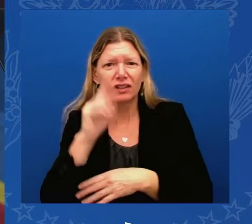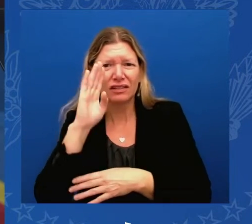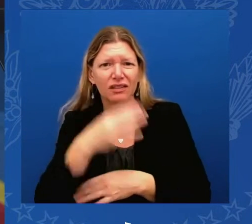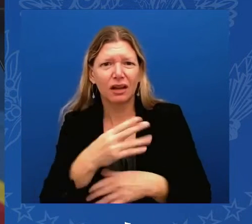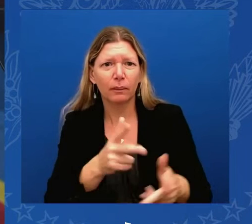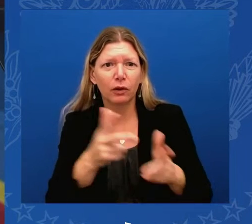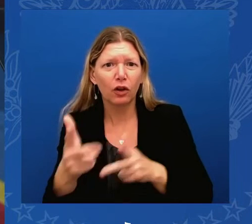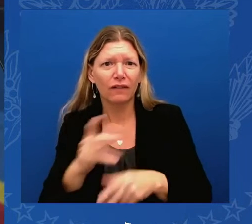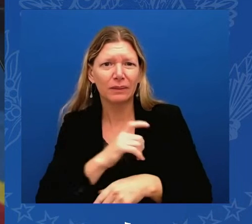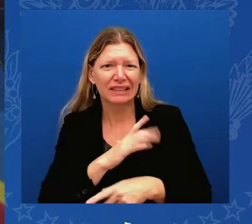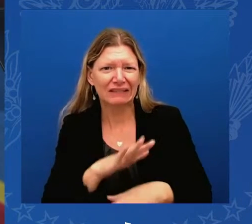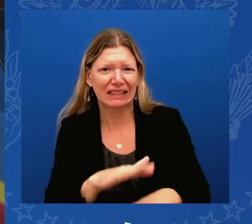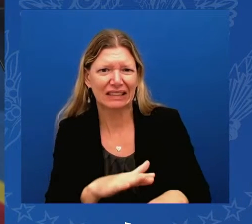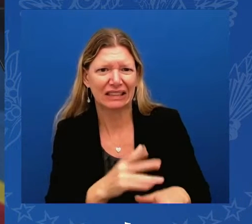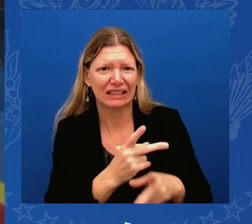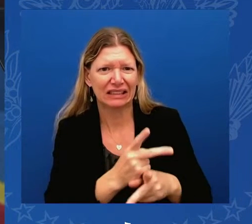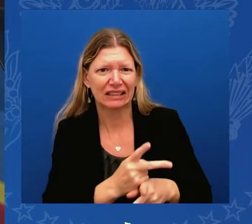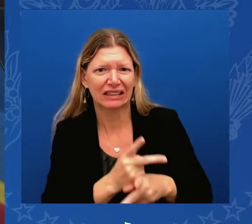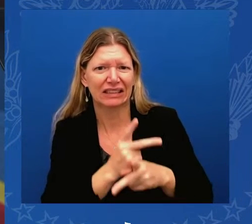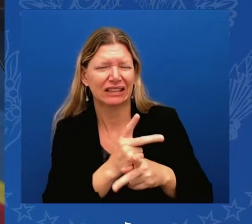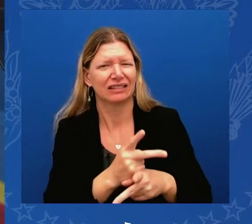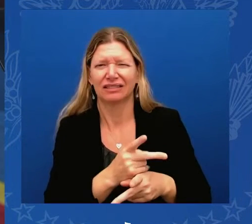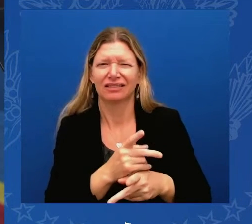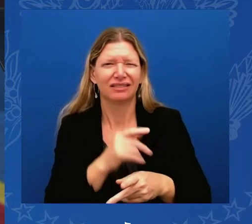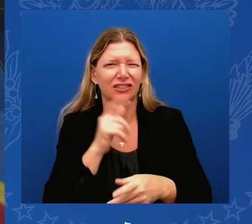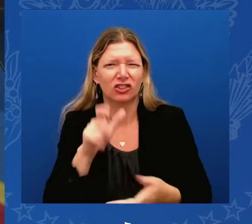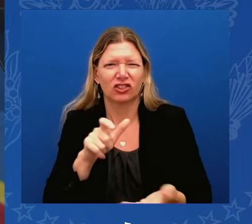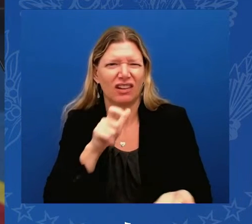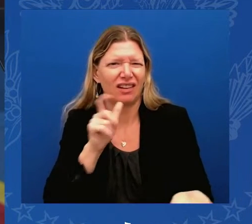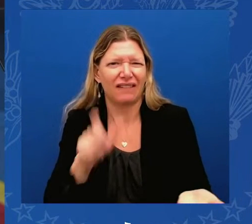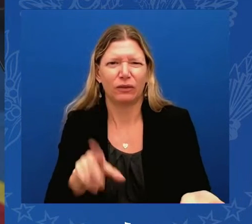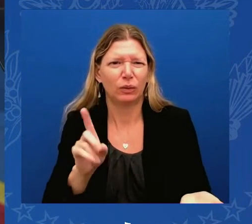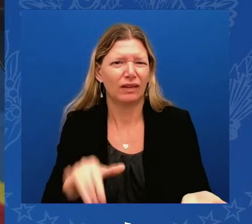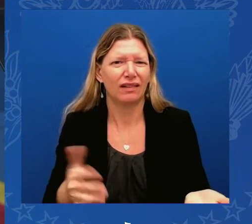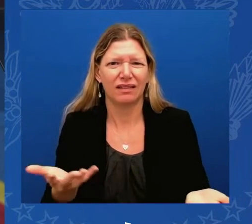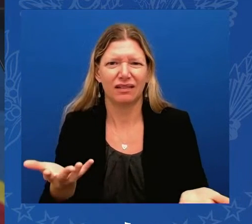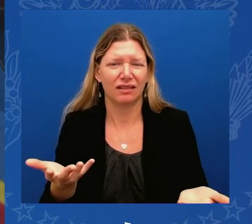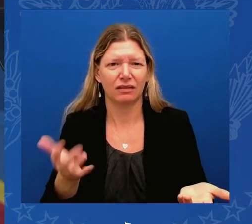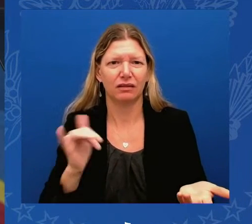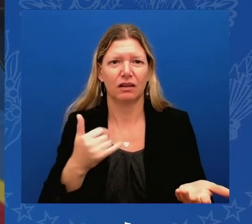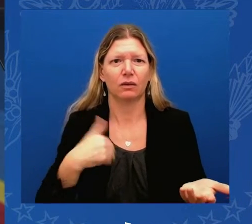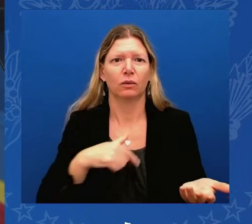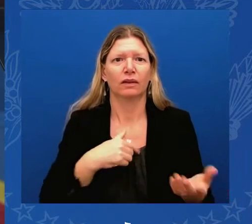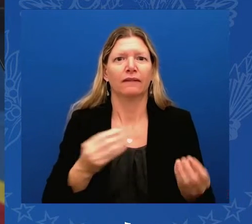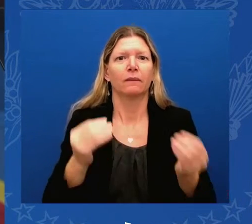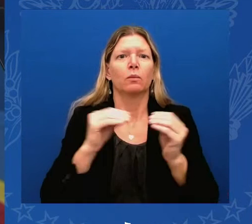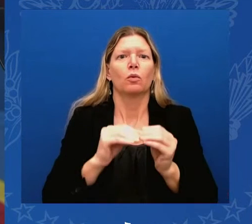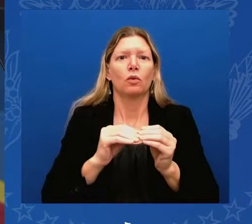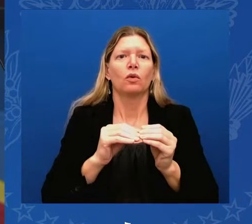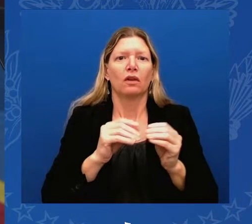We're reconnecting Black neighborhoods cut off by old highways and decades of disinvestment where no one cared about the community.